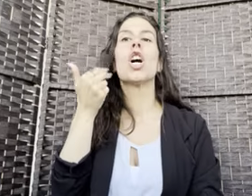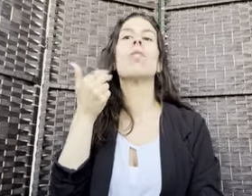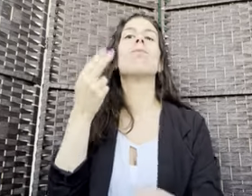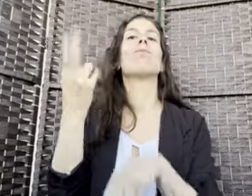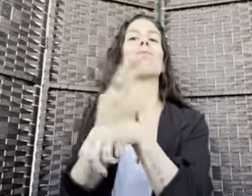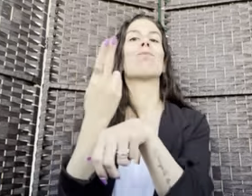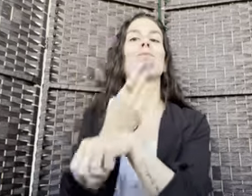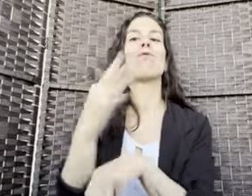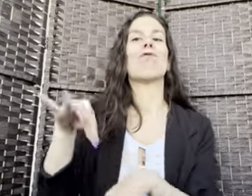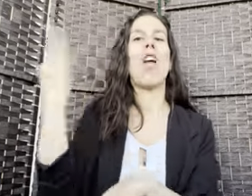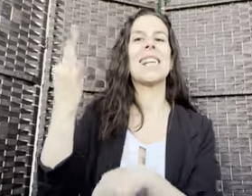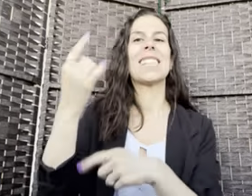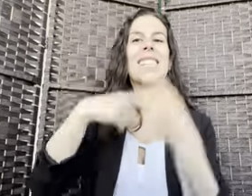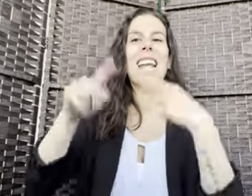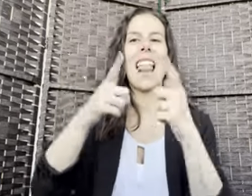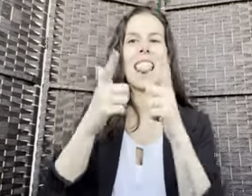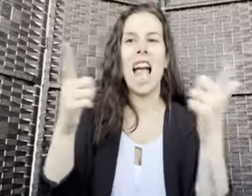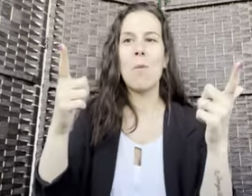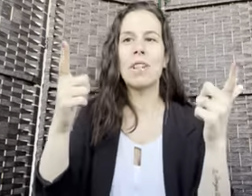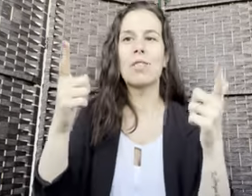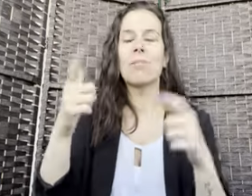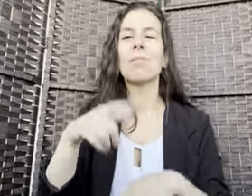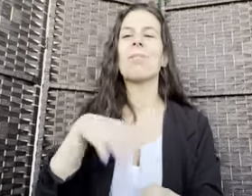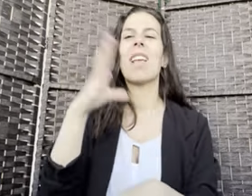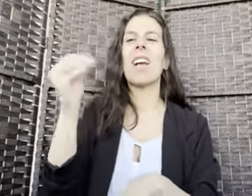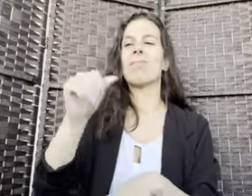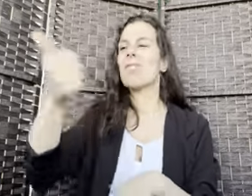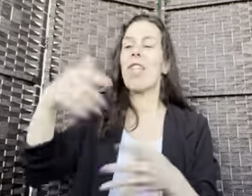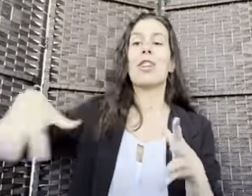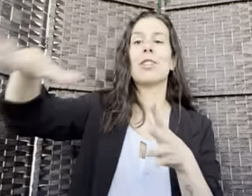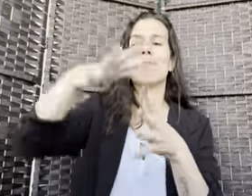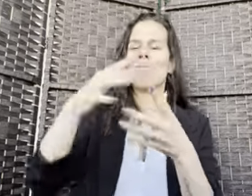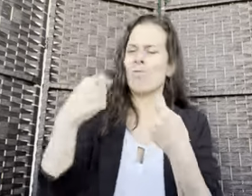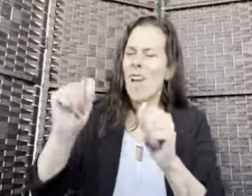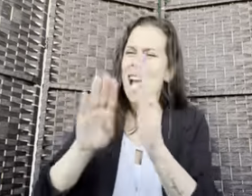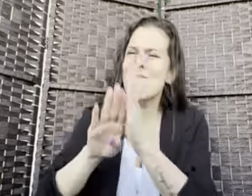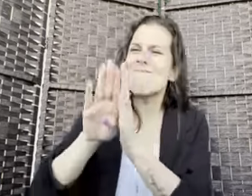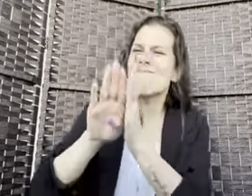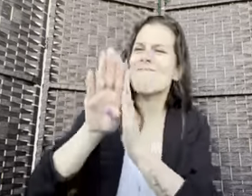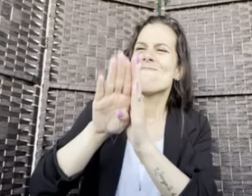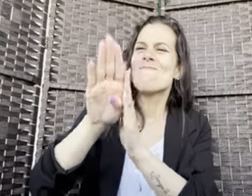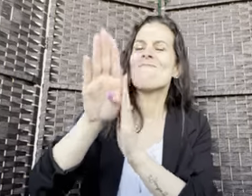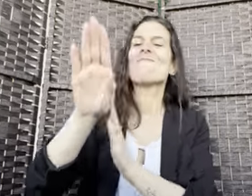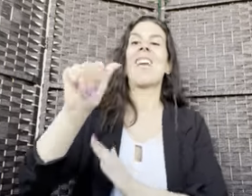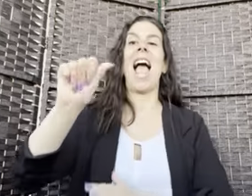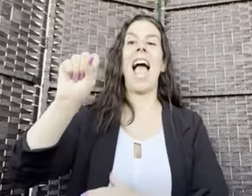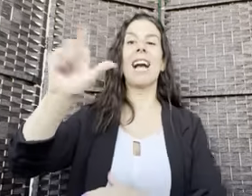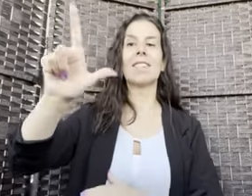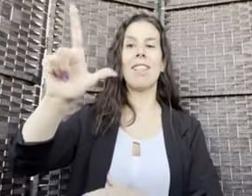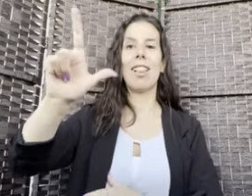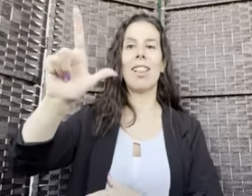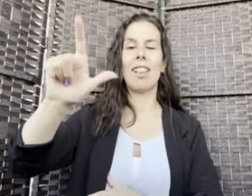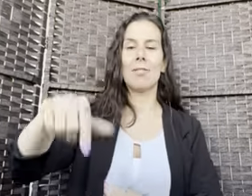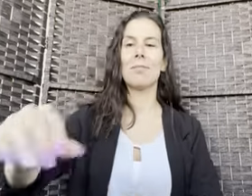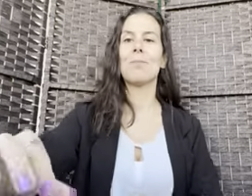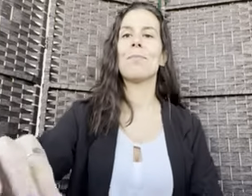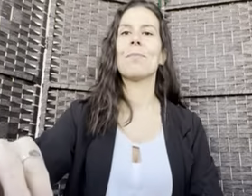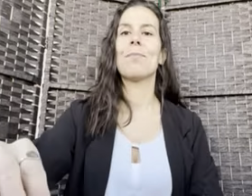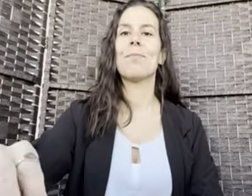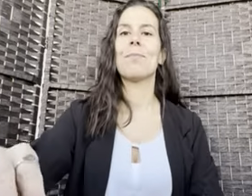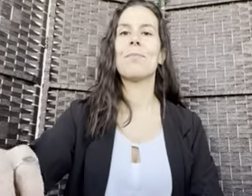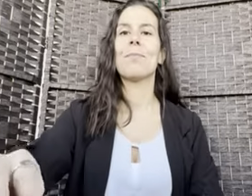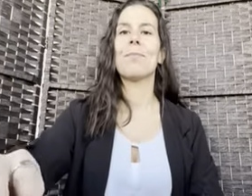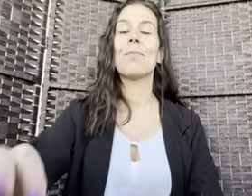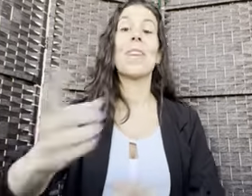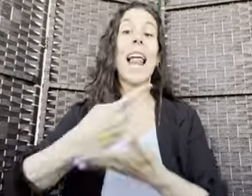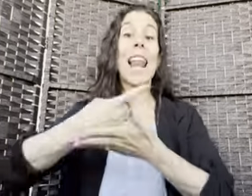Clerc then used French Sign Language and other influences to develop ASL.